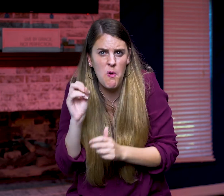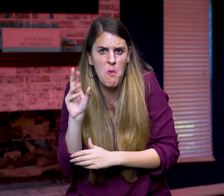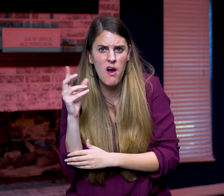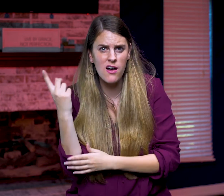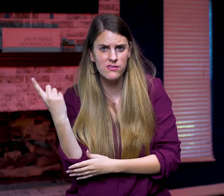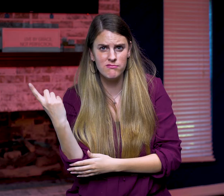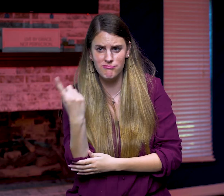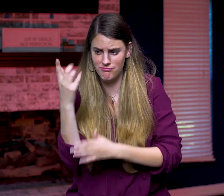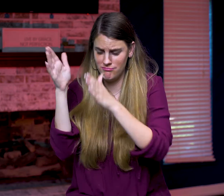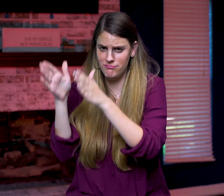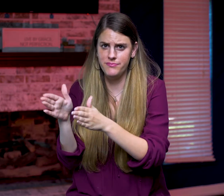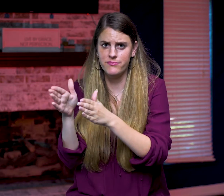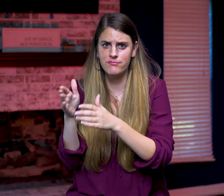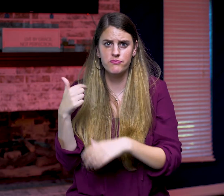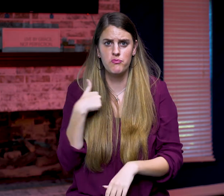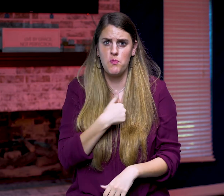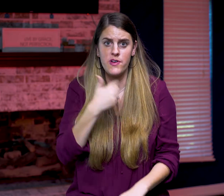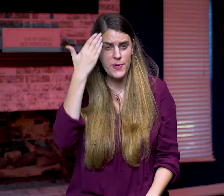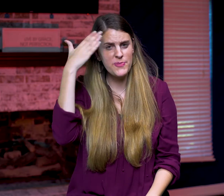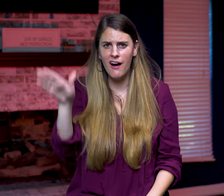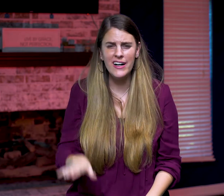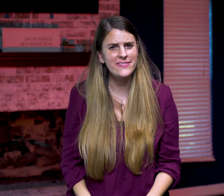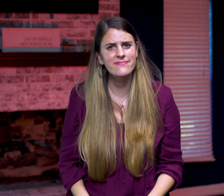or someone we don’t know,